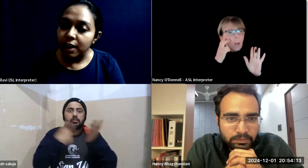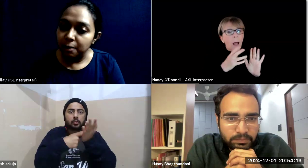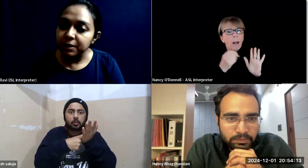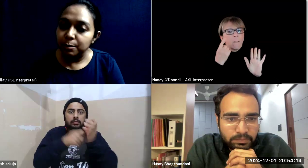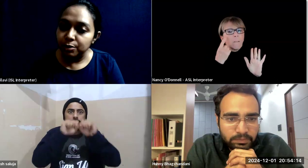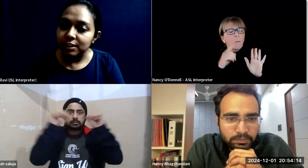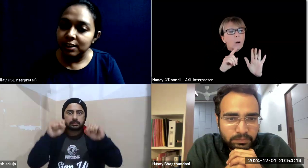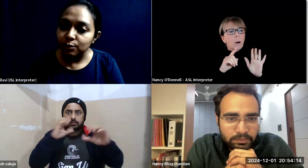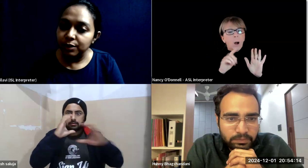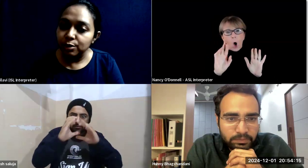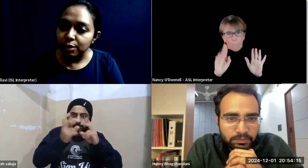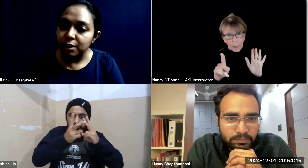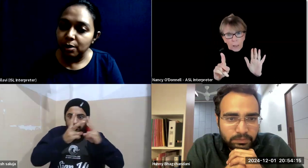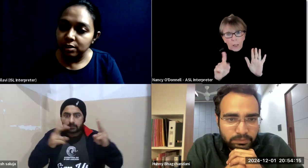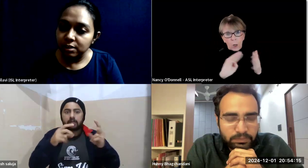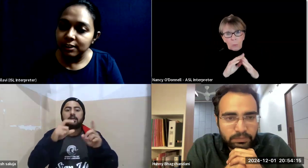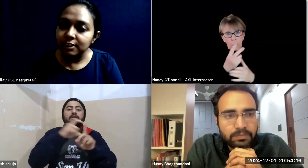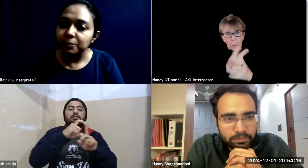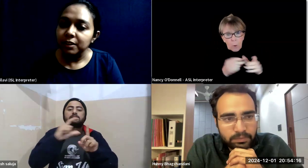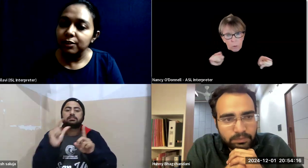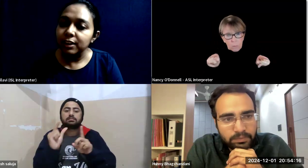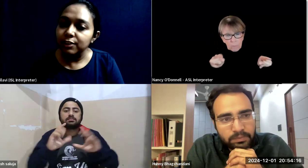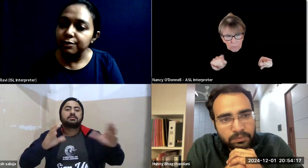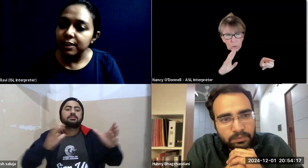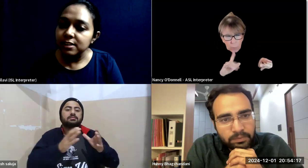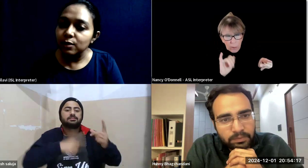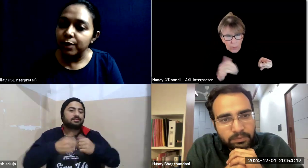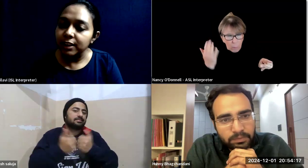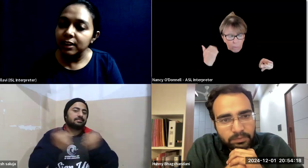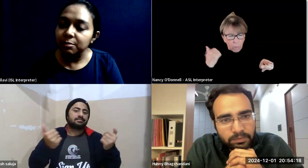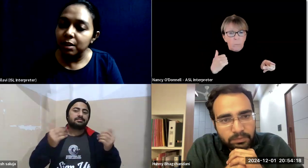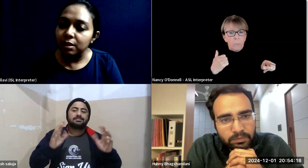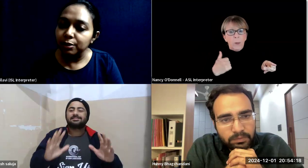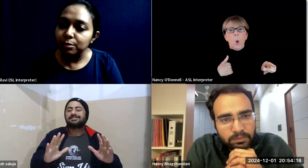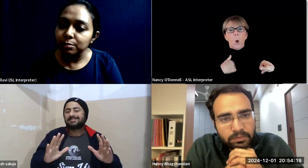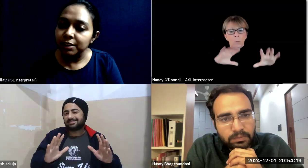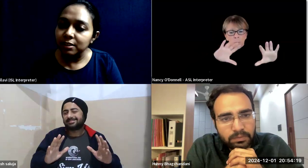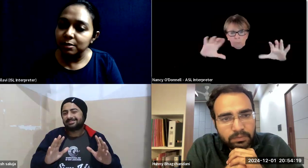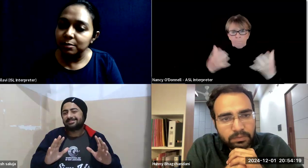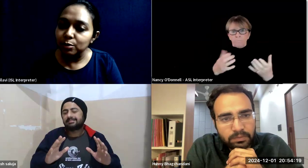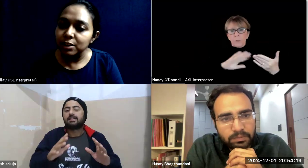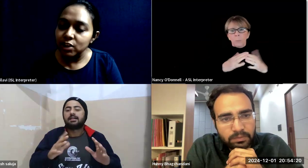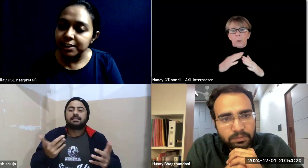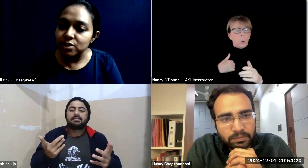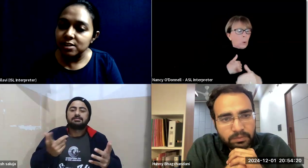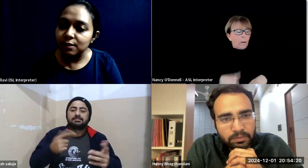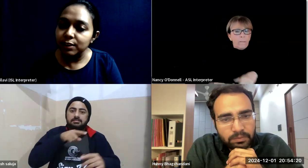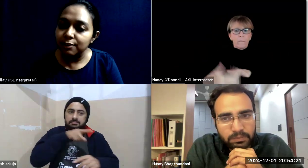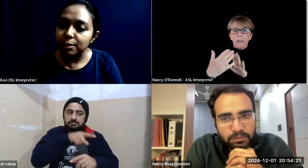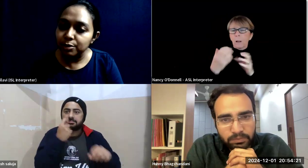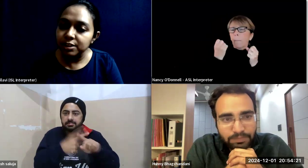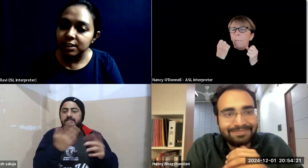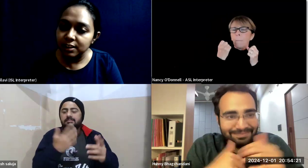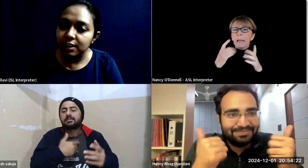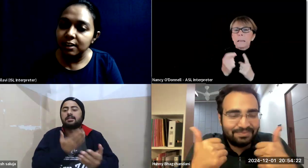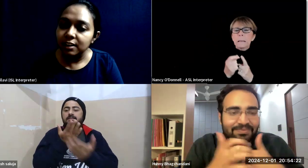RP community that we were talking about earlier, we are facing very you know like unique challenges and we have a community in india